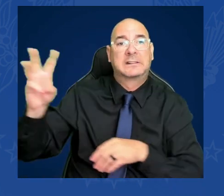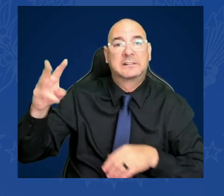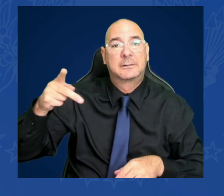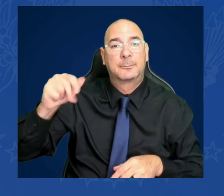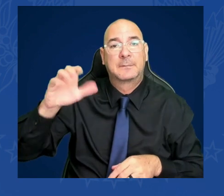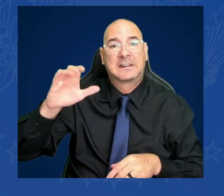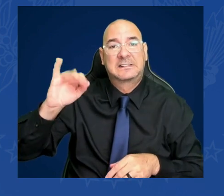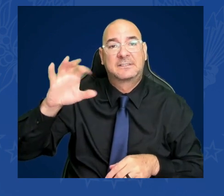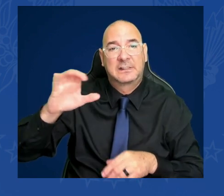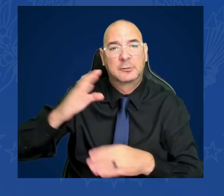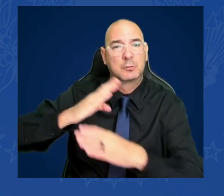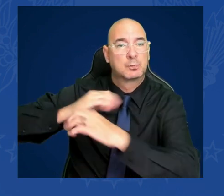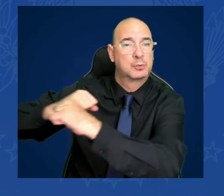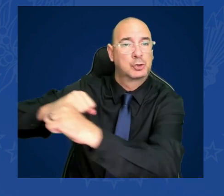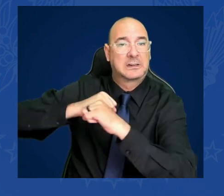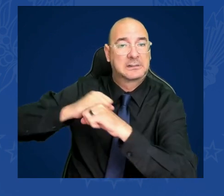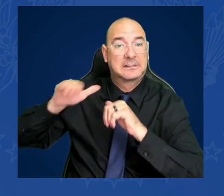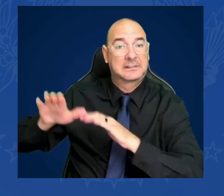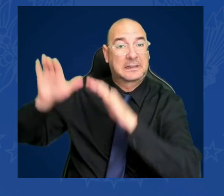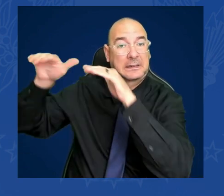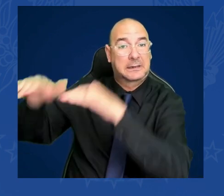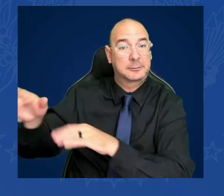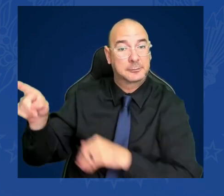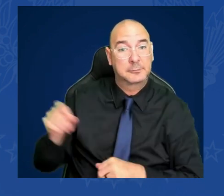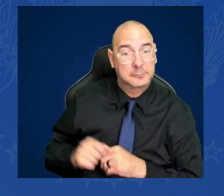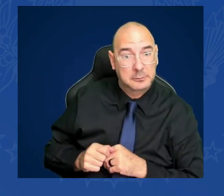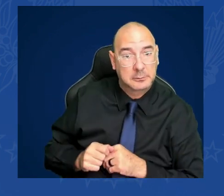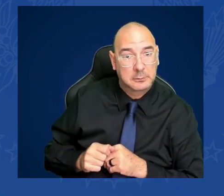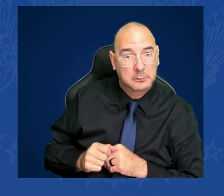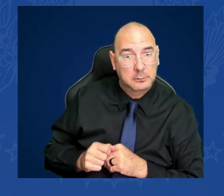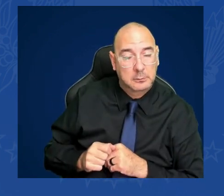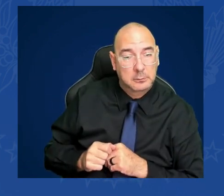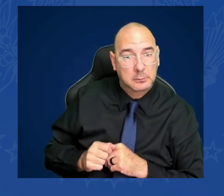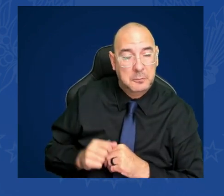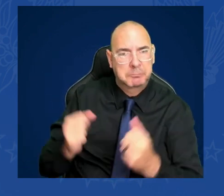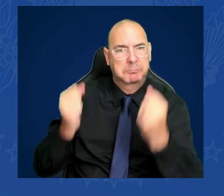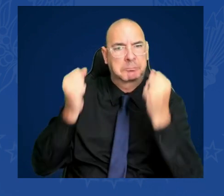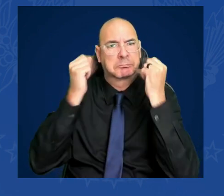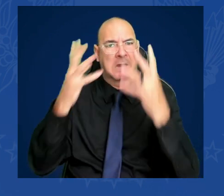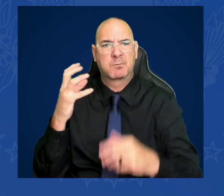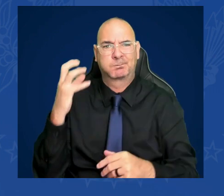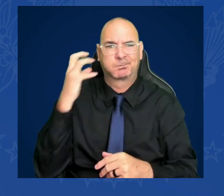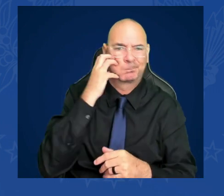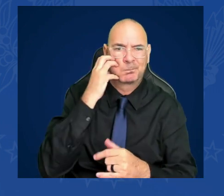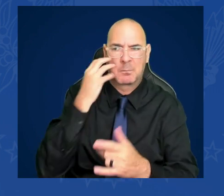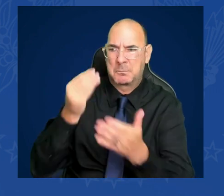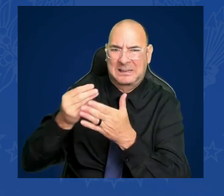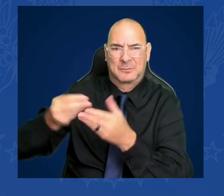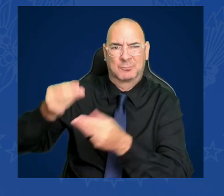where billions of dollars of trade flow. And you will support the jobs and livelihood